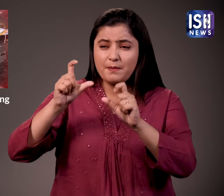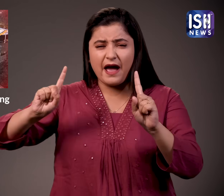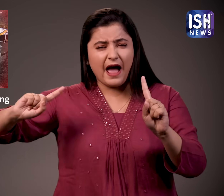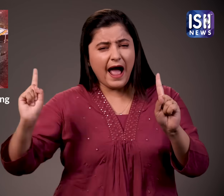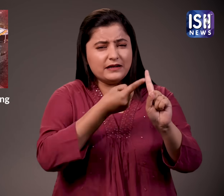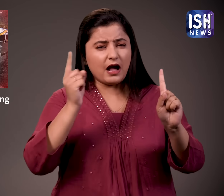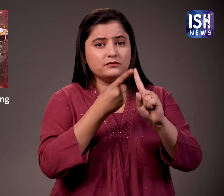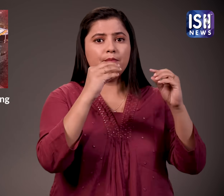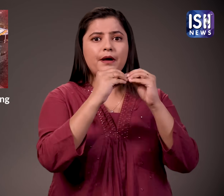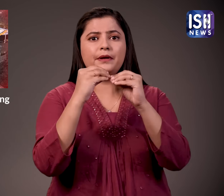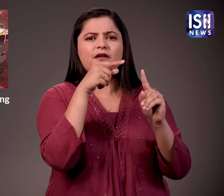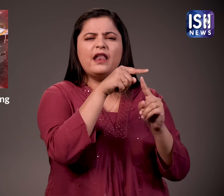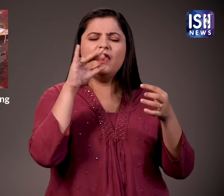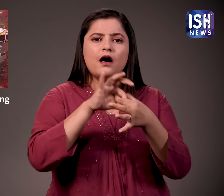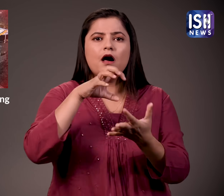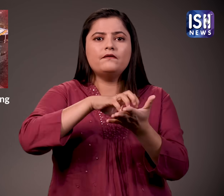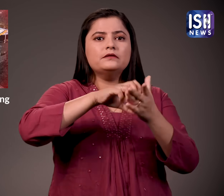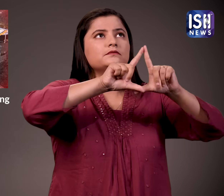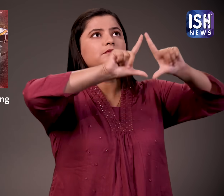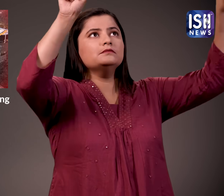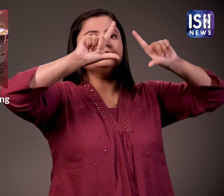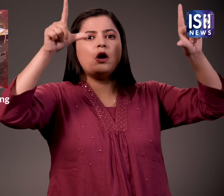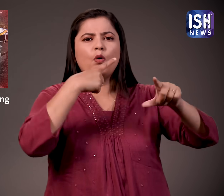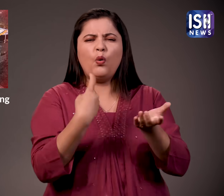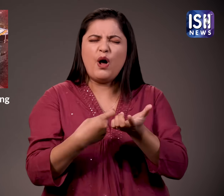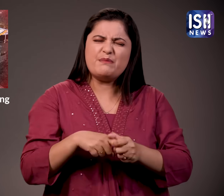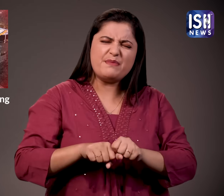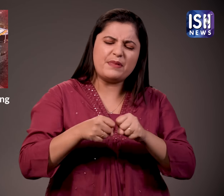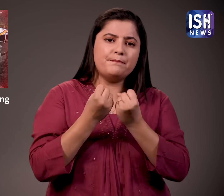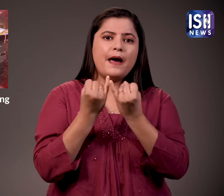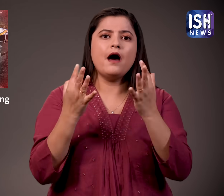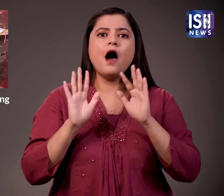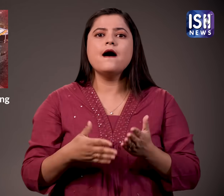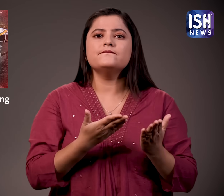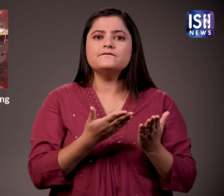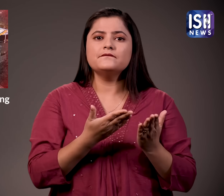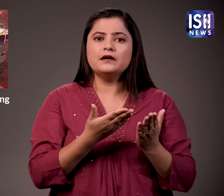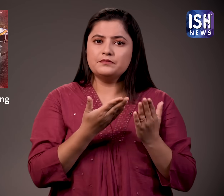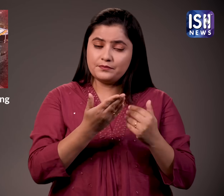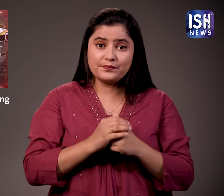Most of these cases were about putting up illegal banners and hoardings.